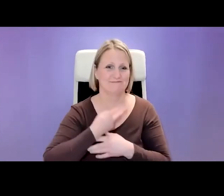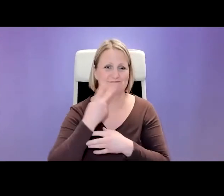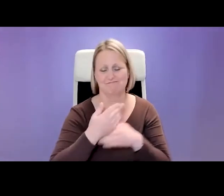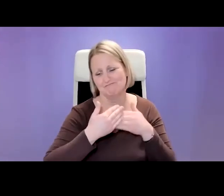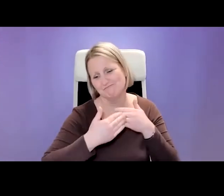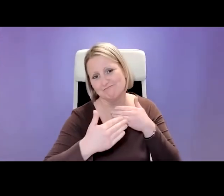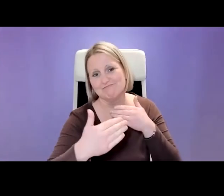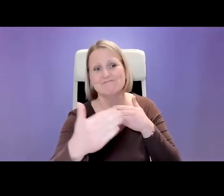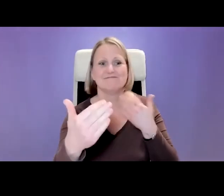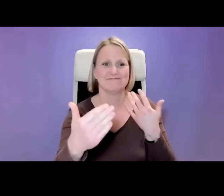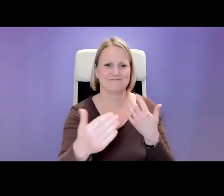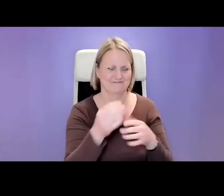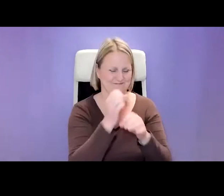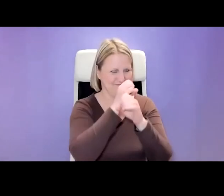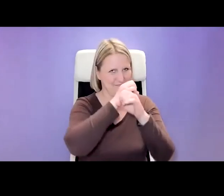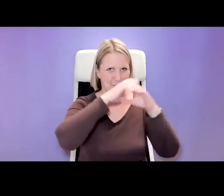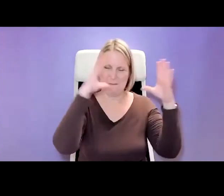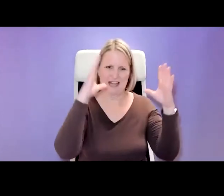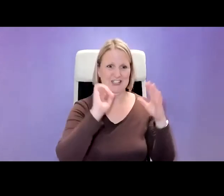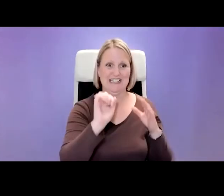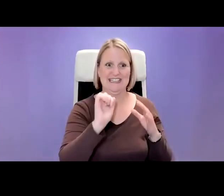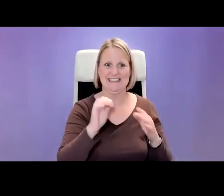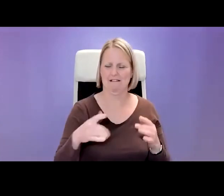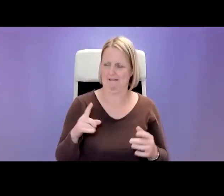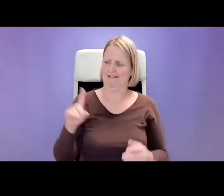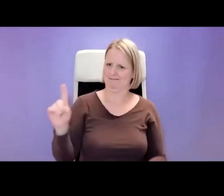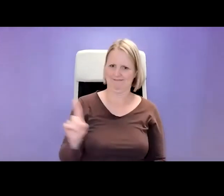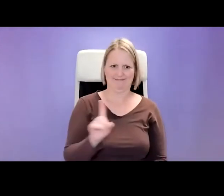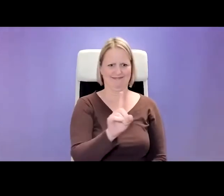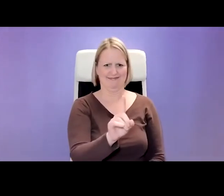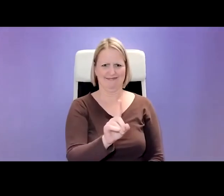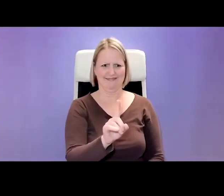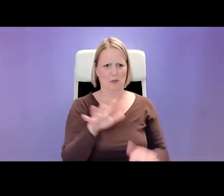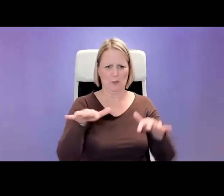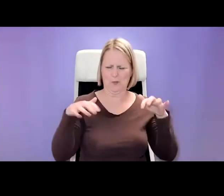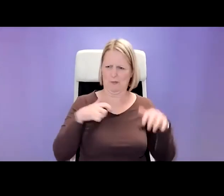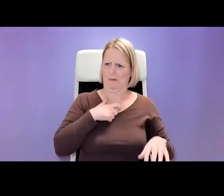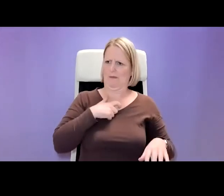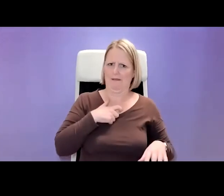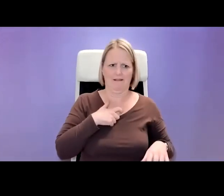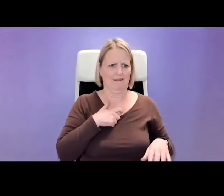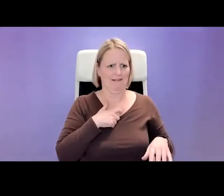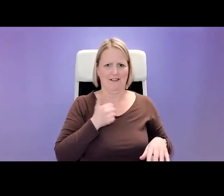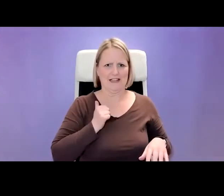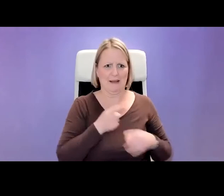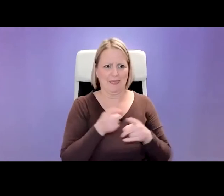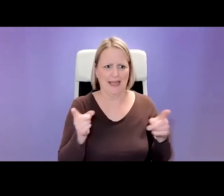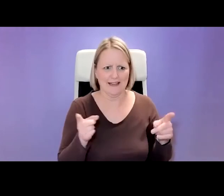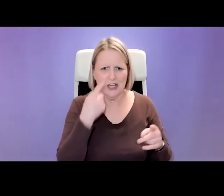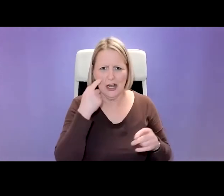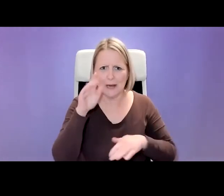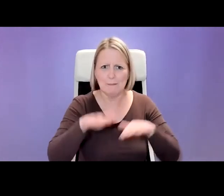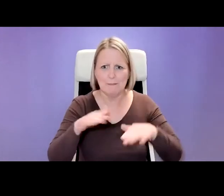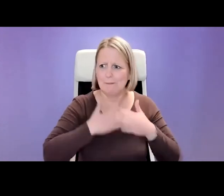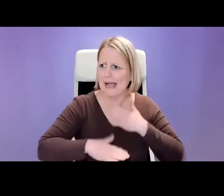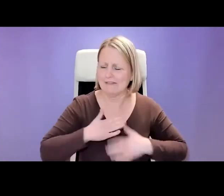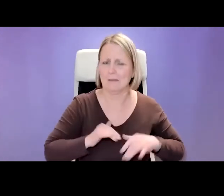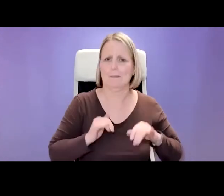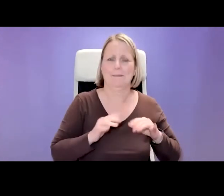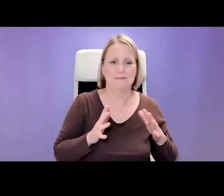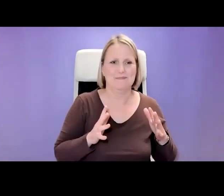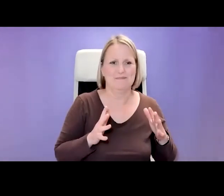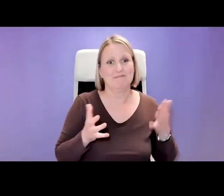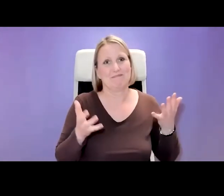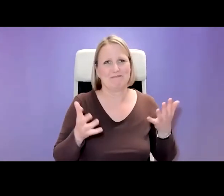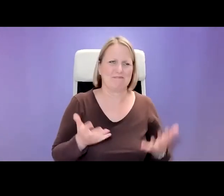And as you can imagine, his lively presence disturbs a lot of common expectations about the behaviour of young people in the Church.